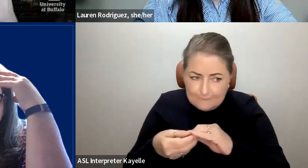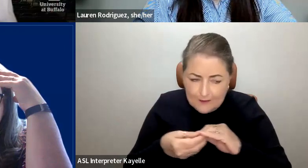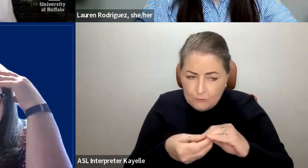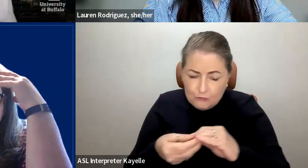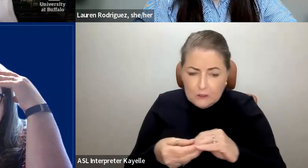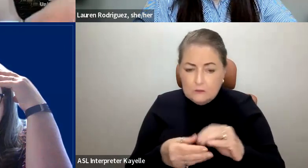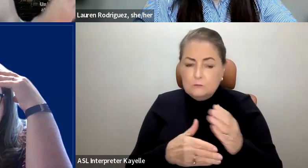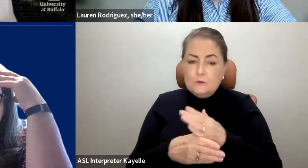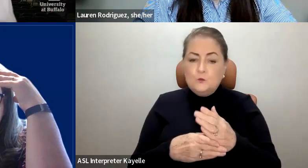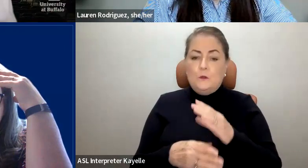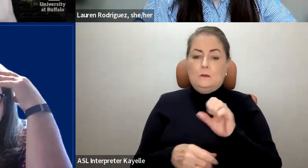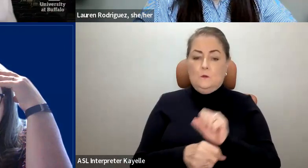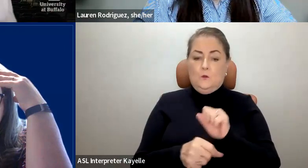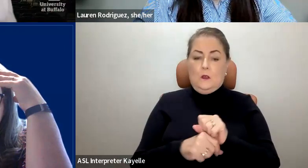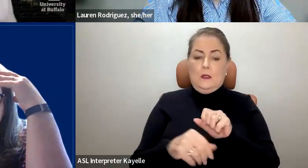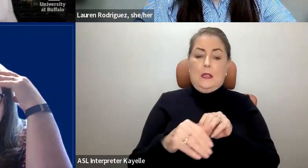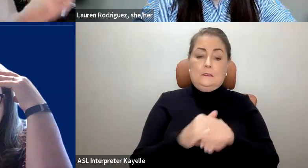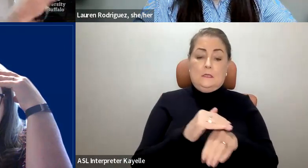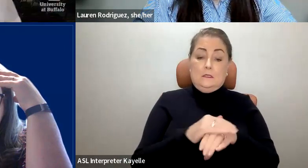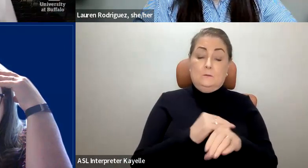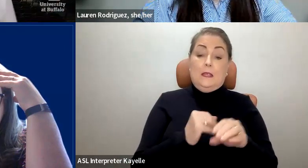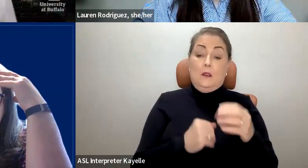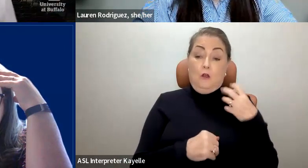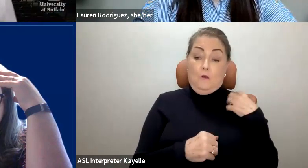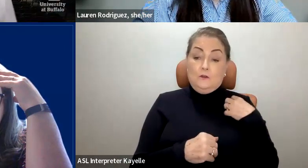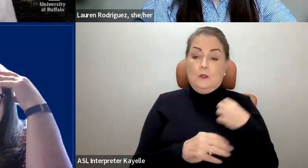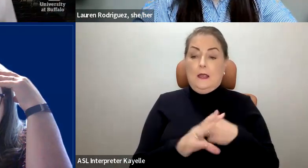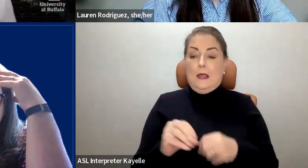done by an Accessibility Officer and the work done by the folks